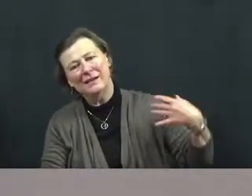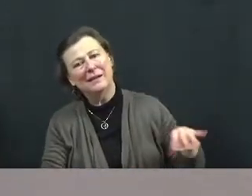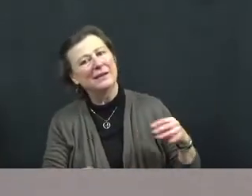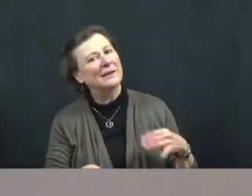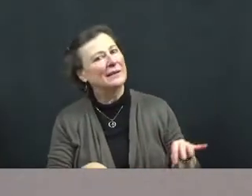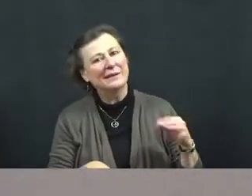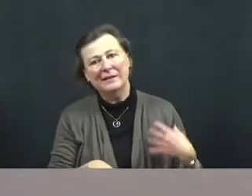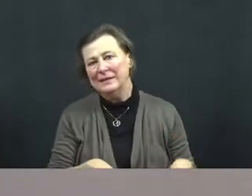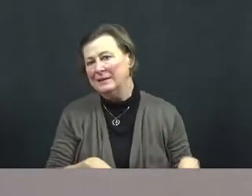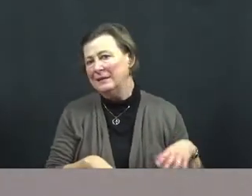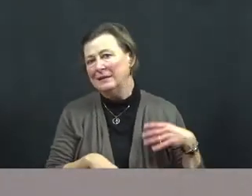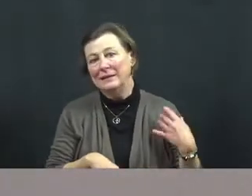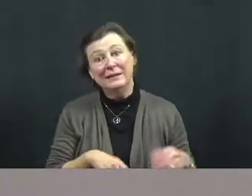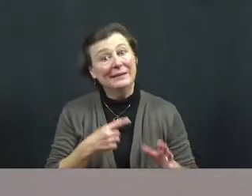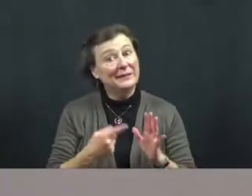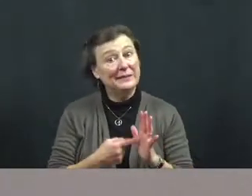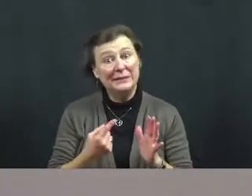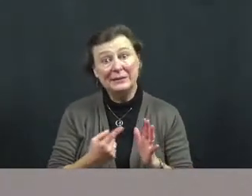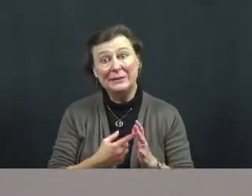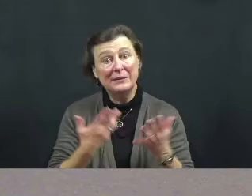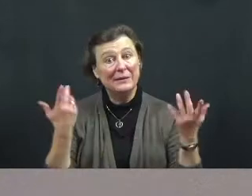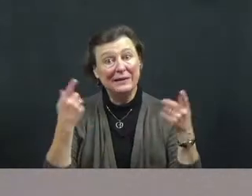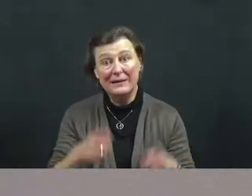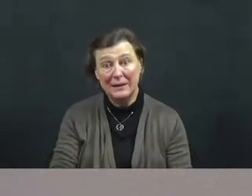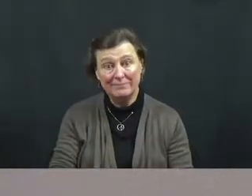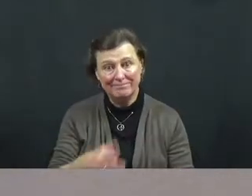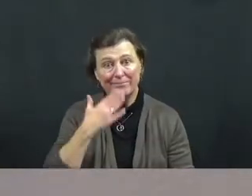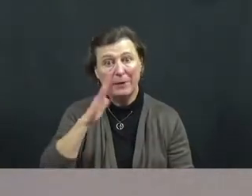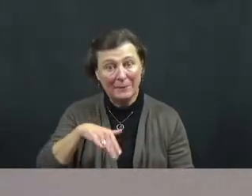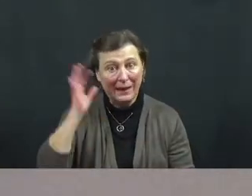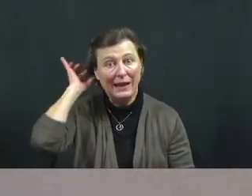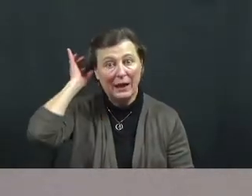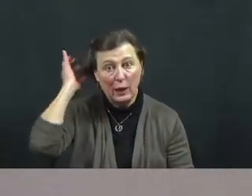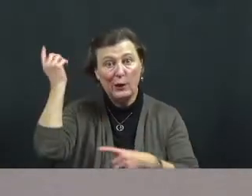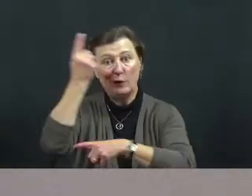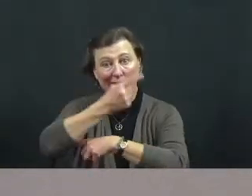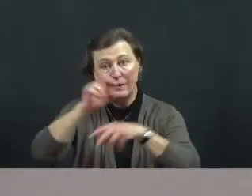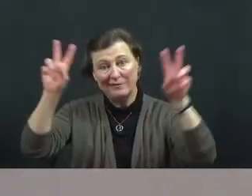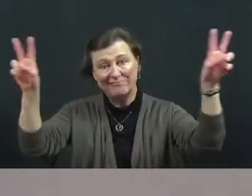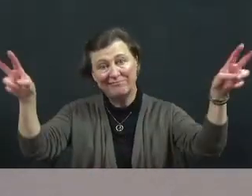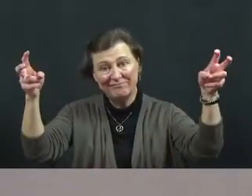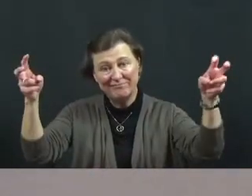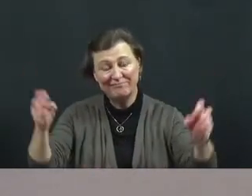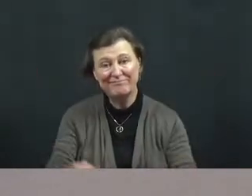Sometimes there are just bad hair days.